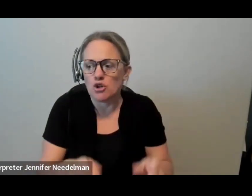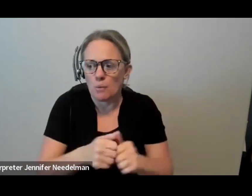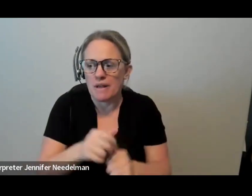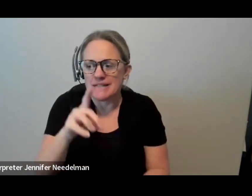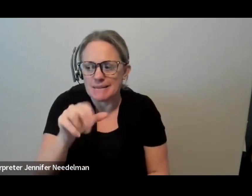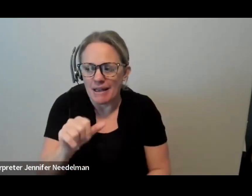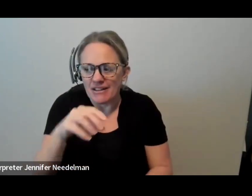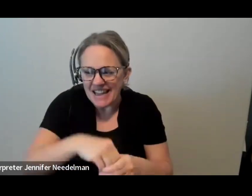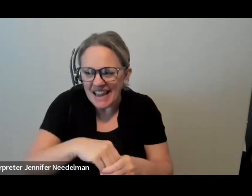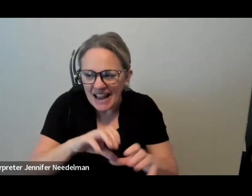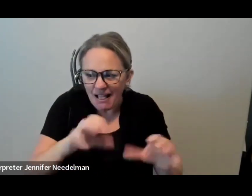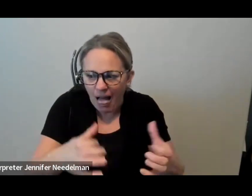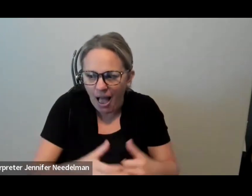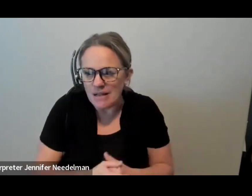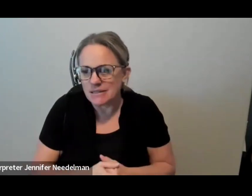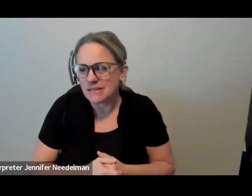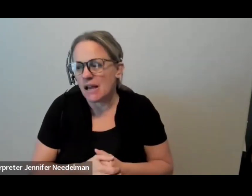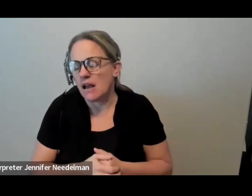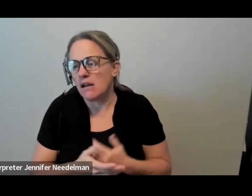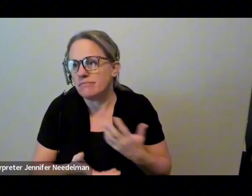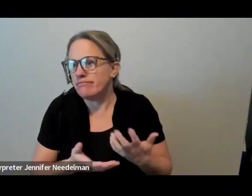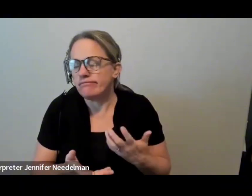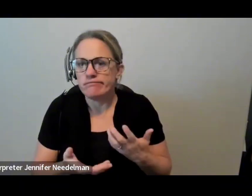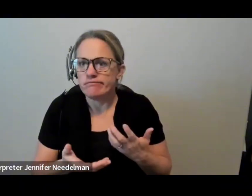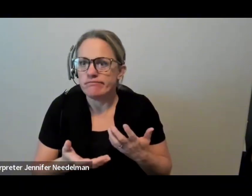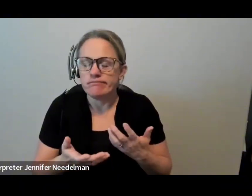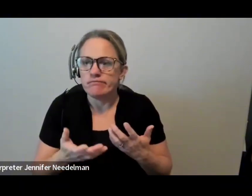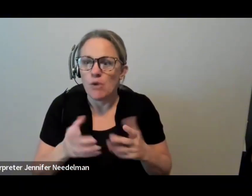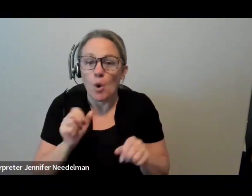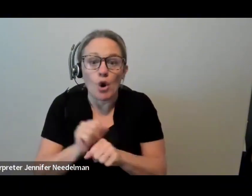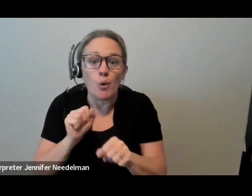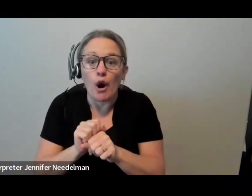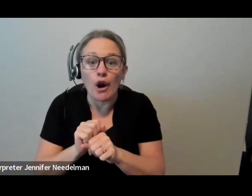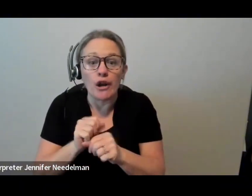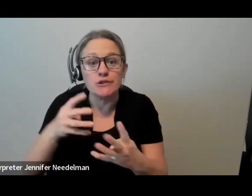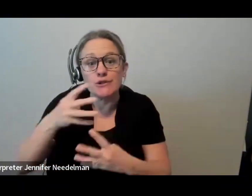Whether you work in social media marketing and you make the content you